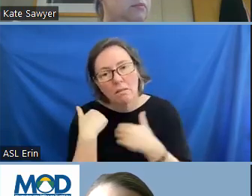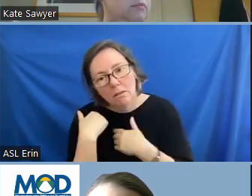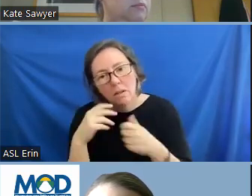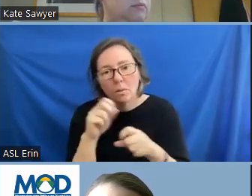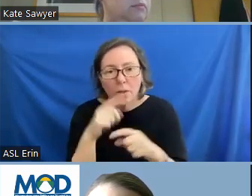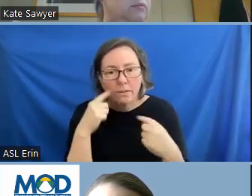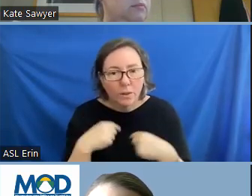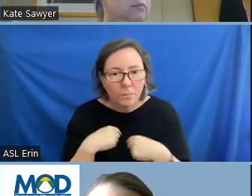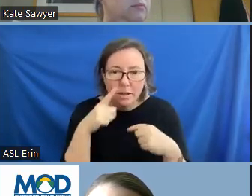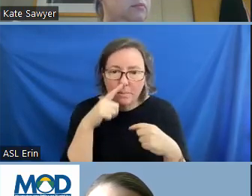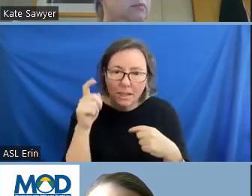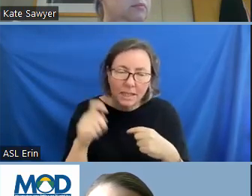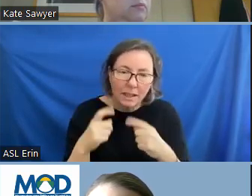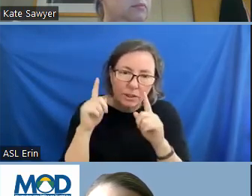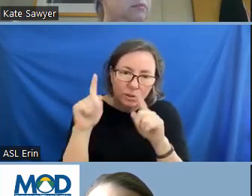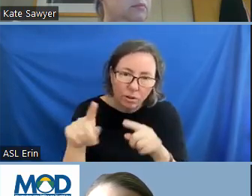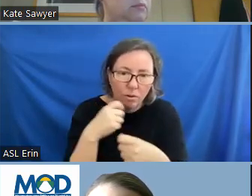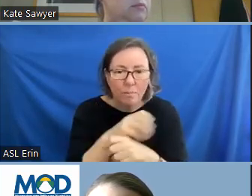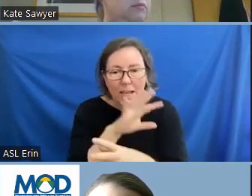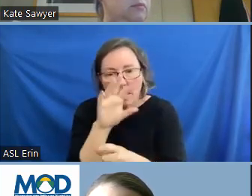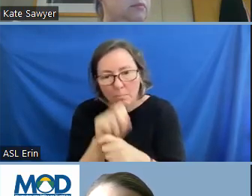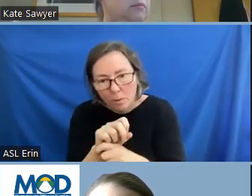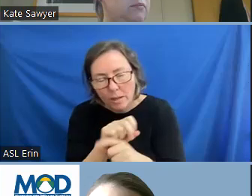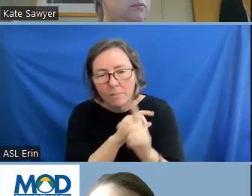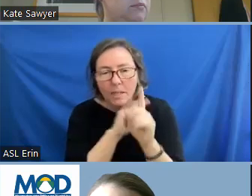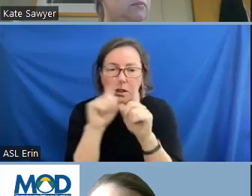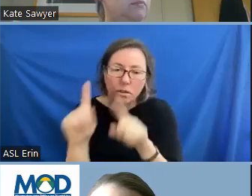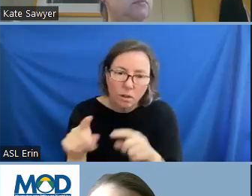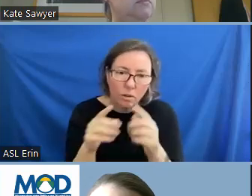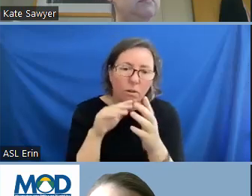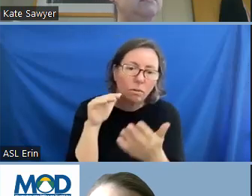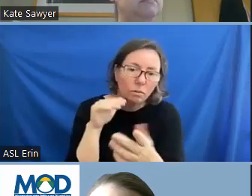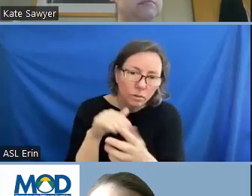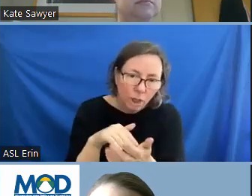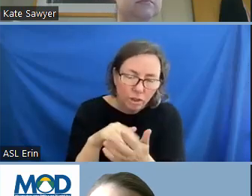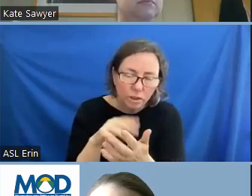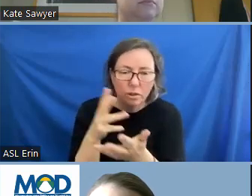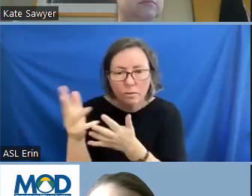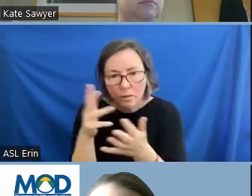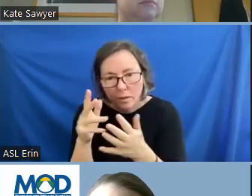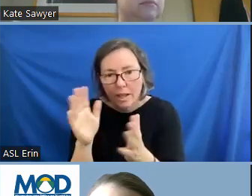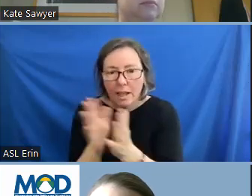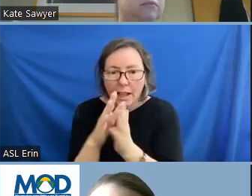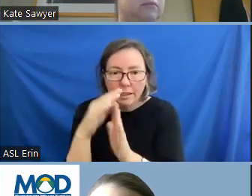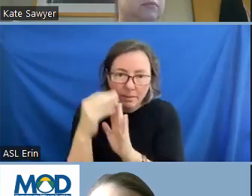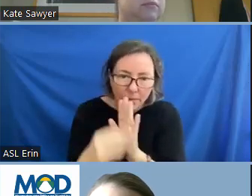I have to make the doctor's appointment, go to the doctor, ask him to do the analysis